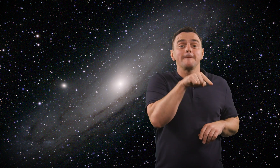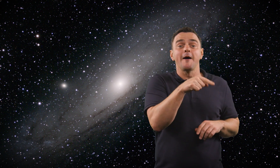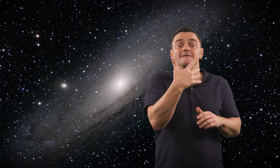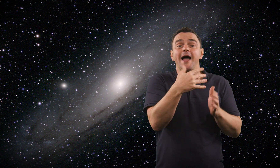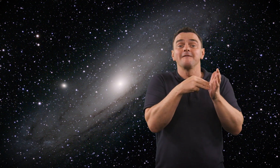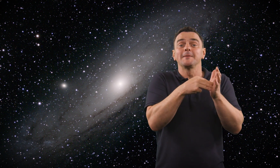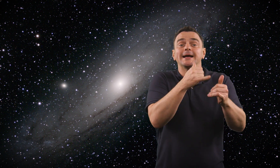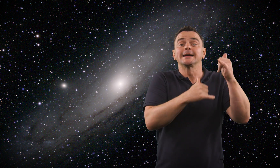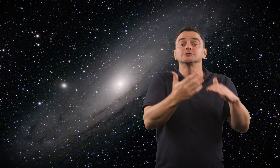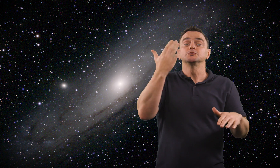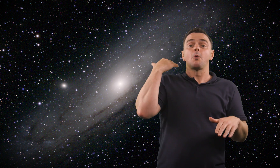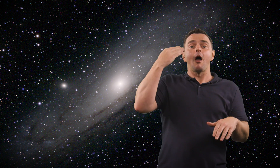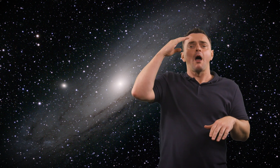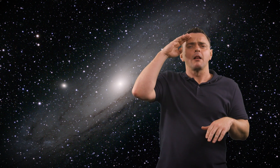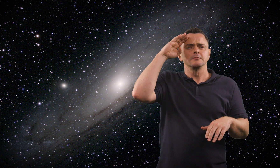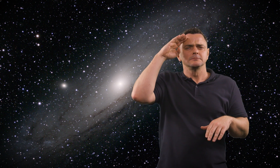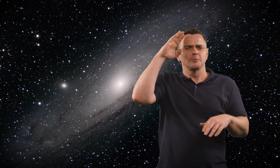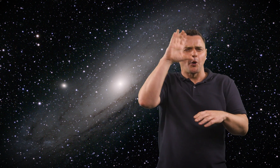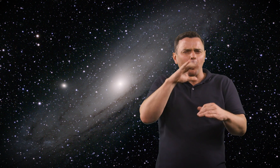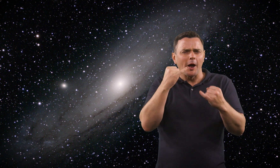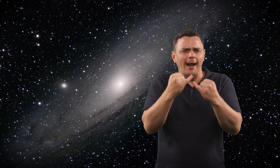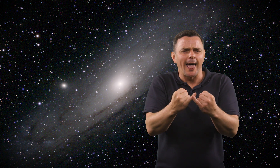What was happening in Ireland 2.5 million years ago?